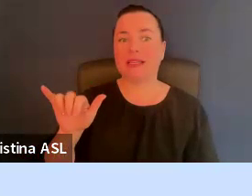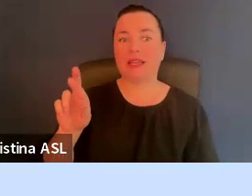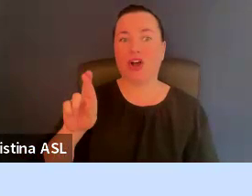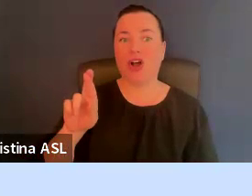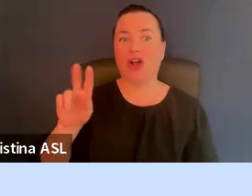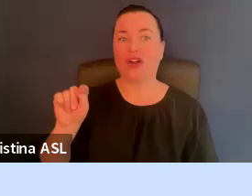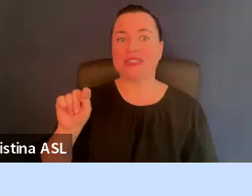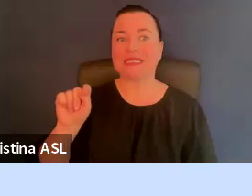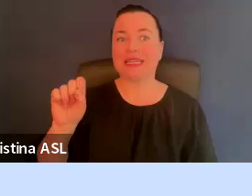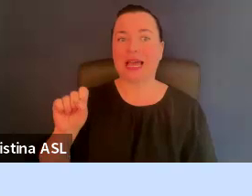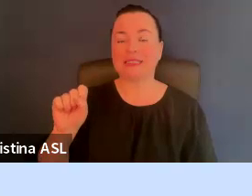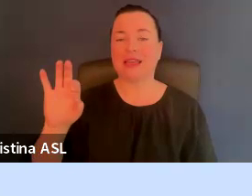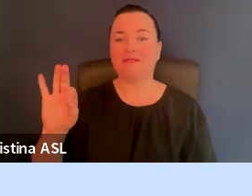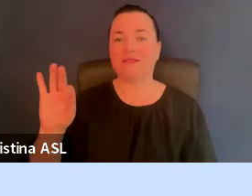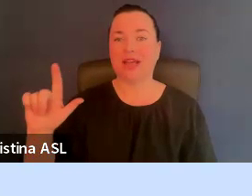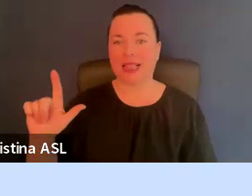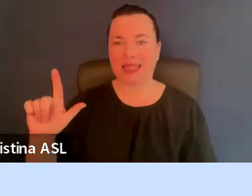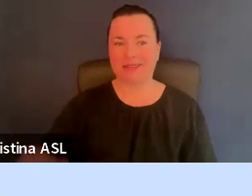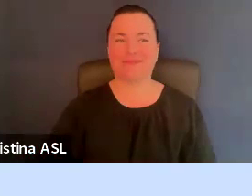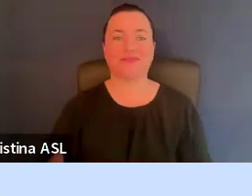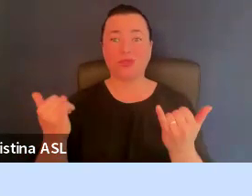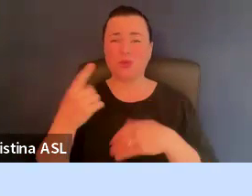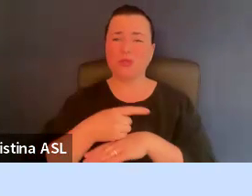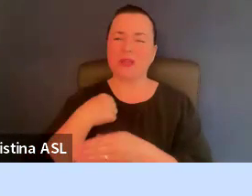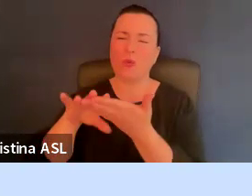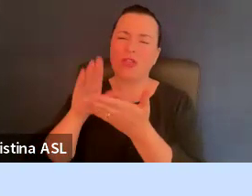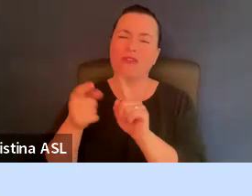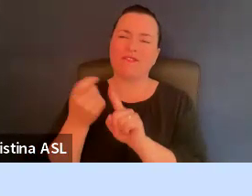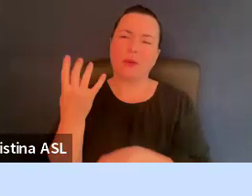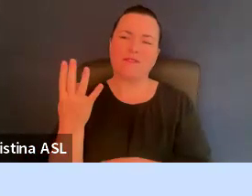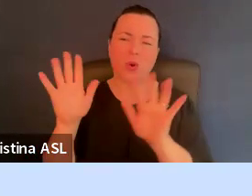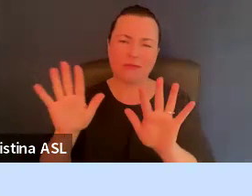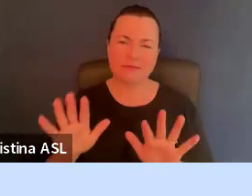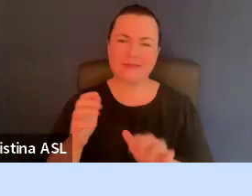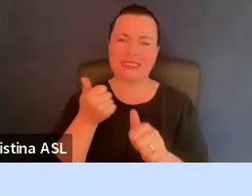Today we are learning from four exceptional self-advocates leading the way in Florida.